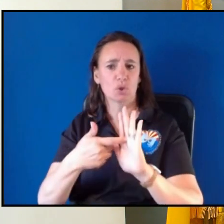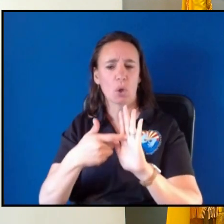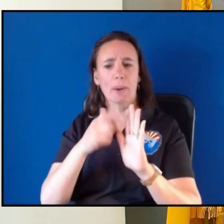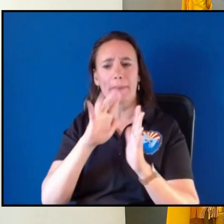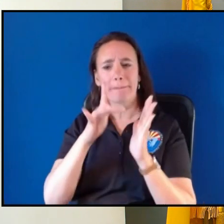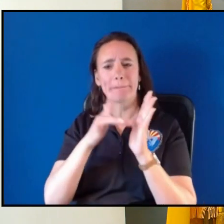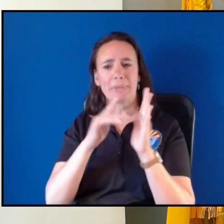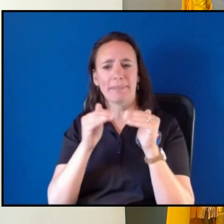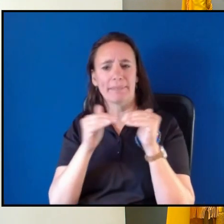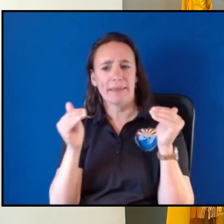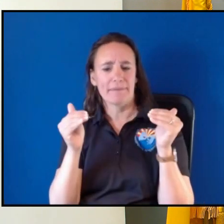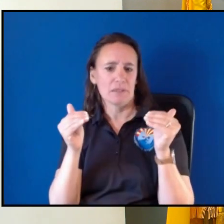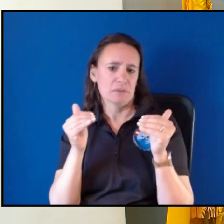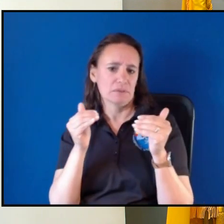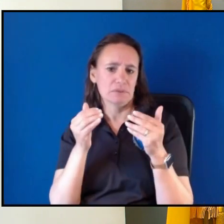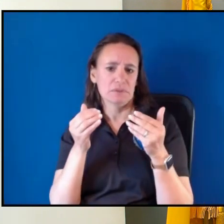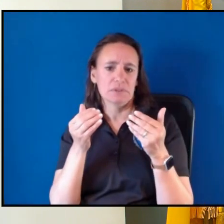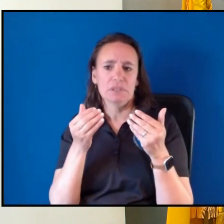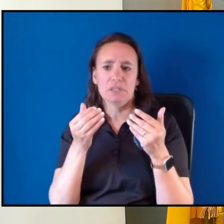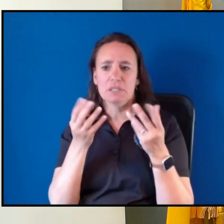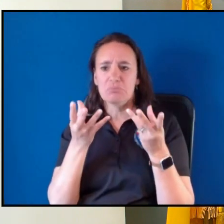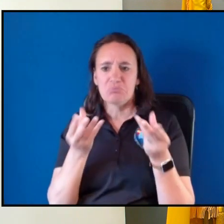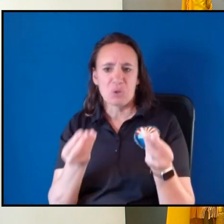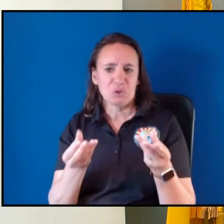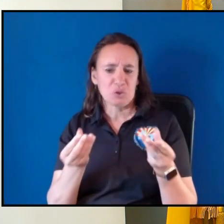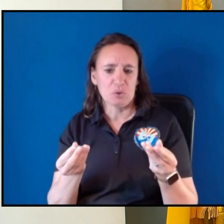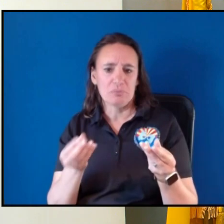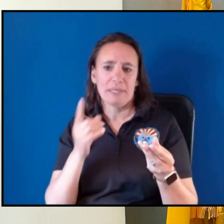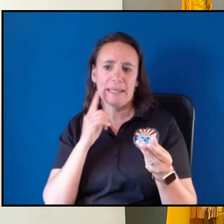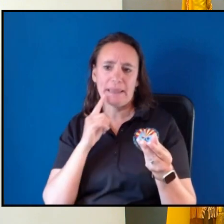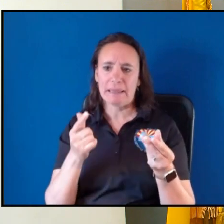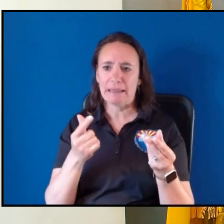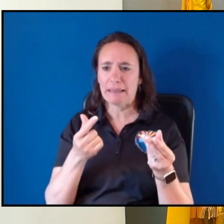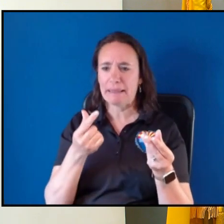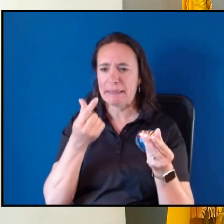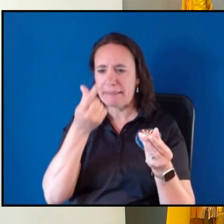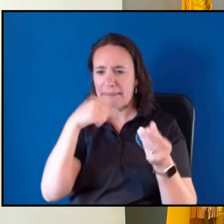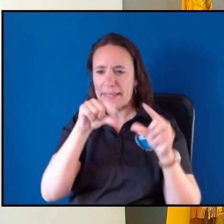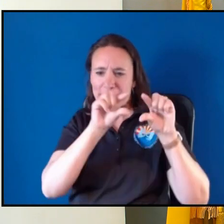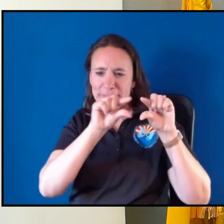But they're going to be mostly thin and what we call fair-weather. Meaning, they don't have enough depth of moisture to produce